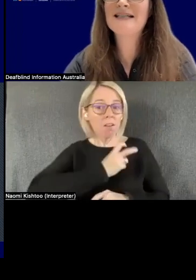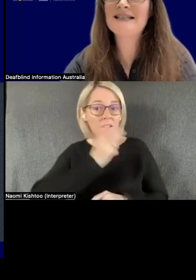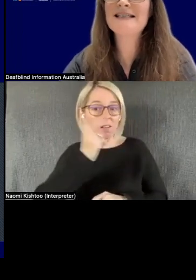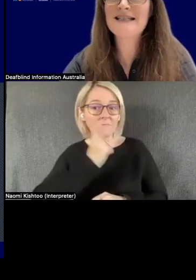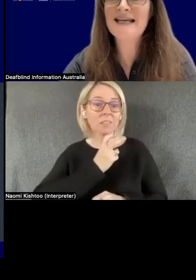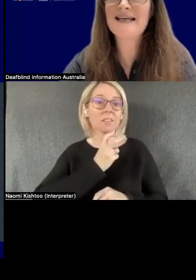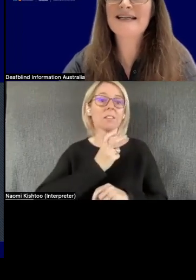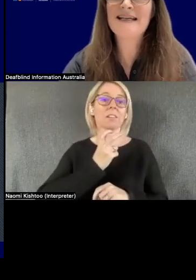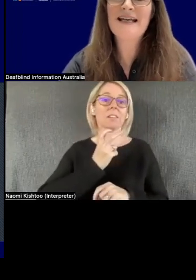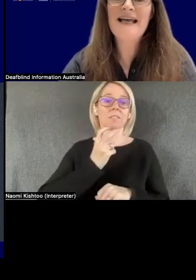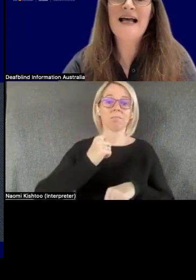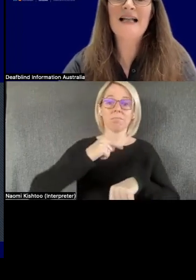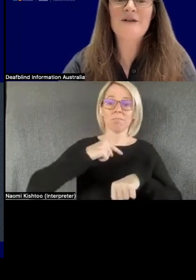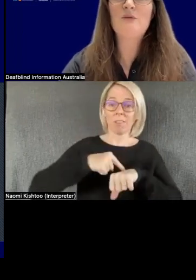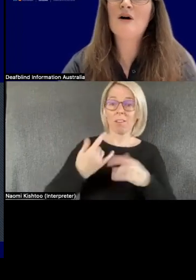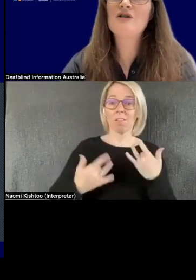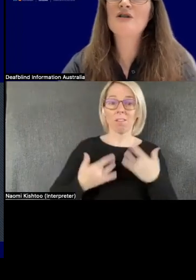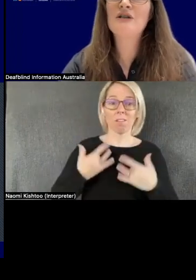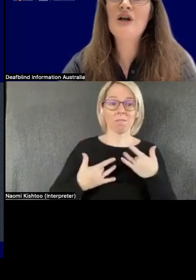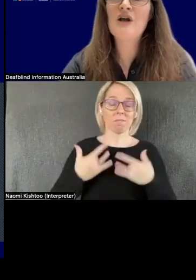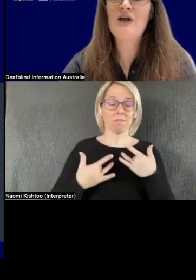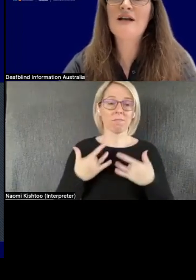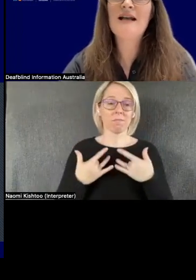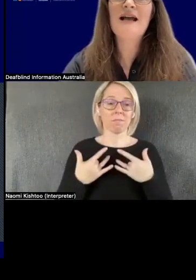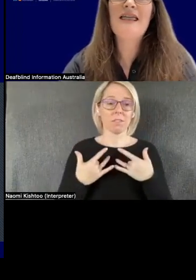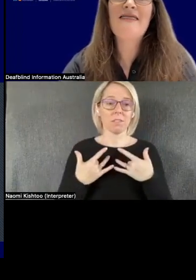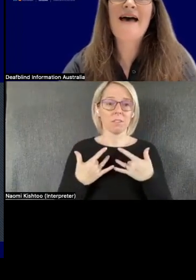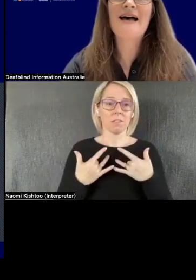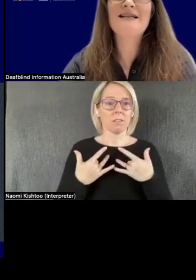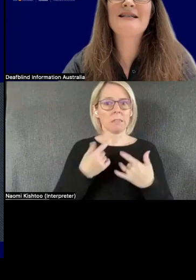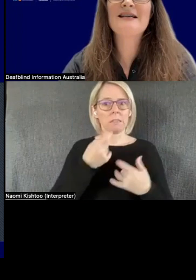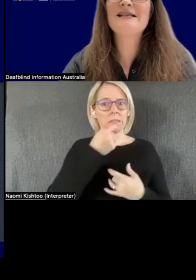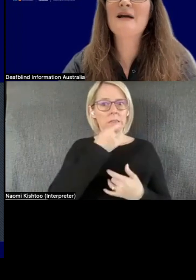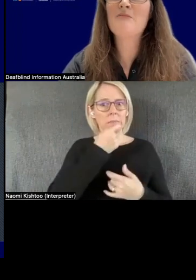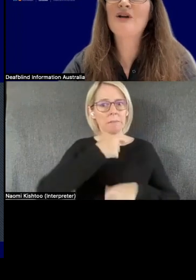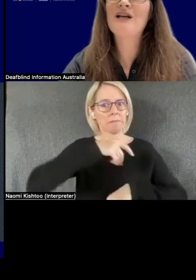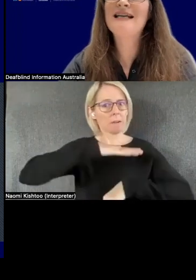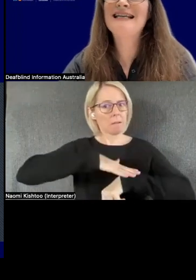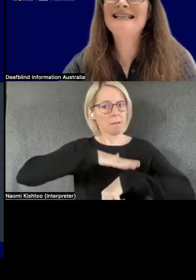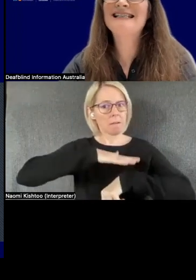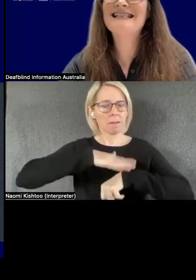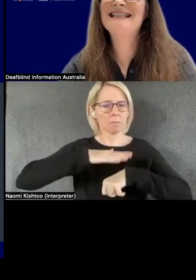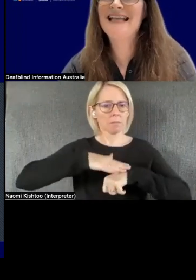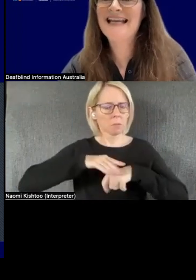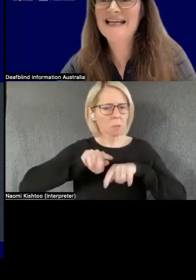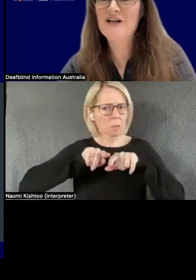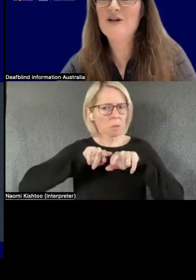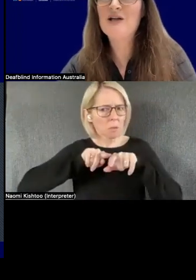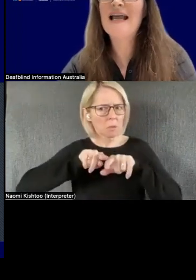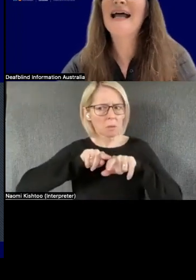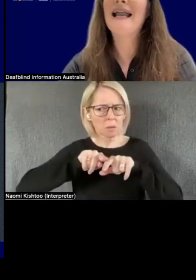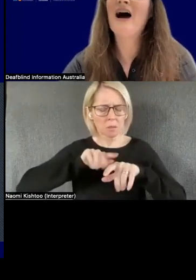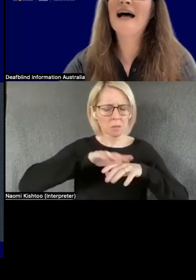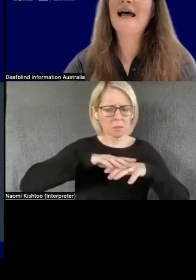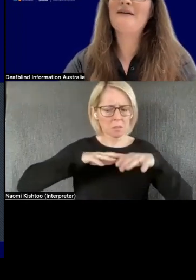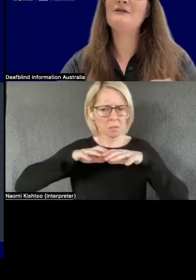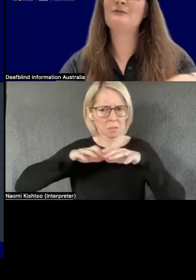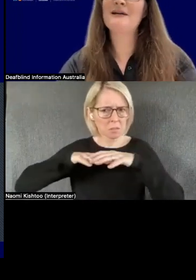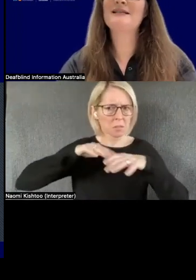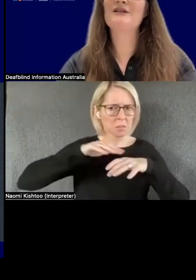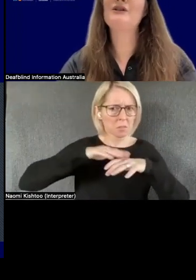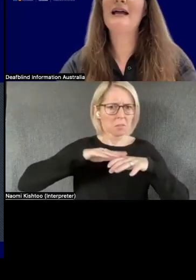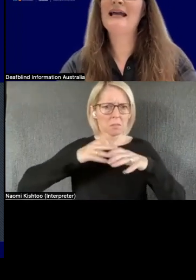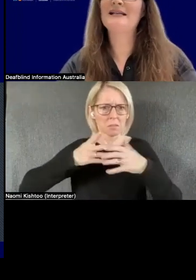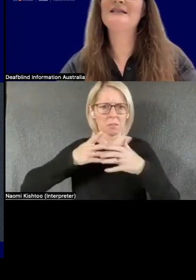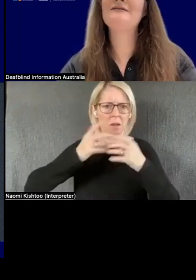it does take a little while to learn that somebody is leading you and “I have to rest on your hands,